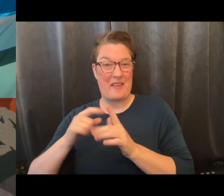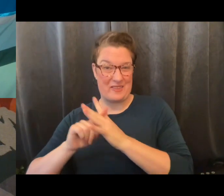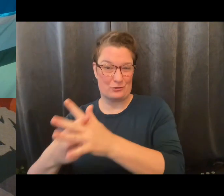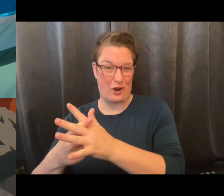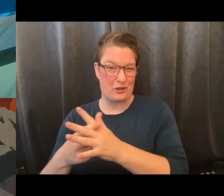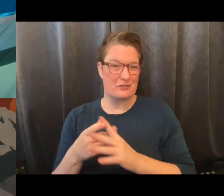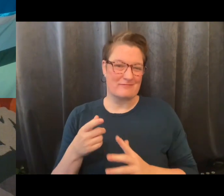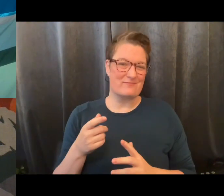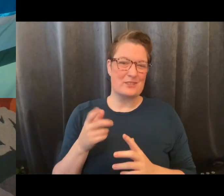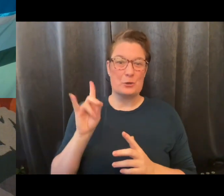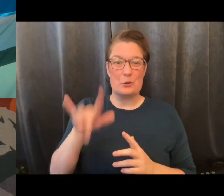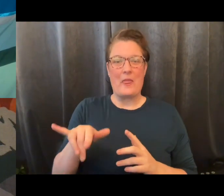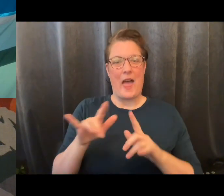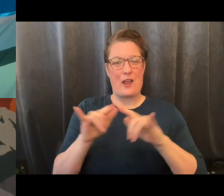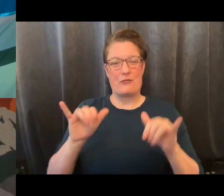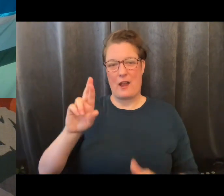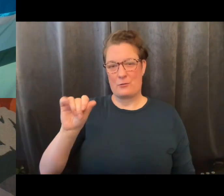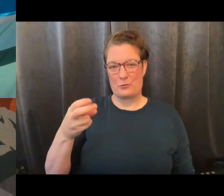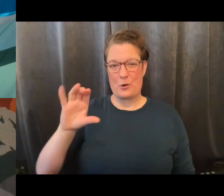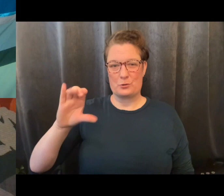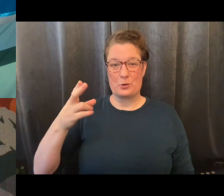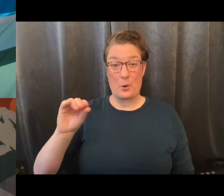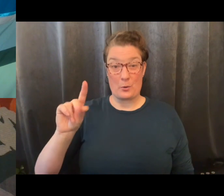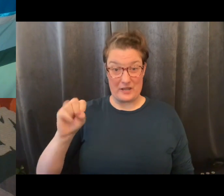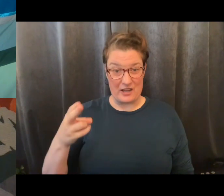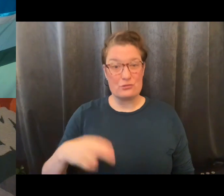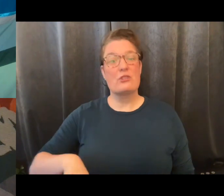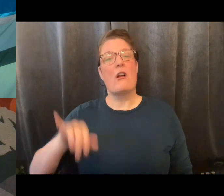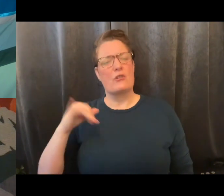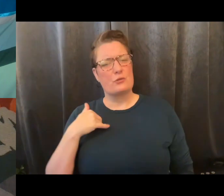Um, and there's also a Jewish practice, I don't remember the name of it, of